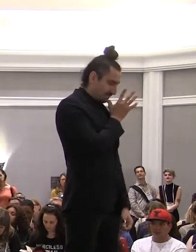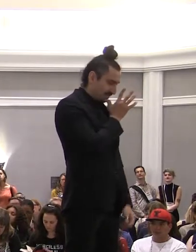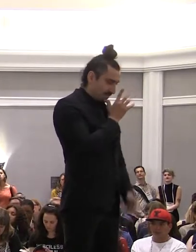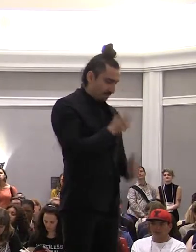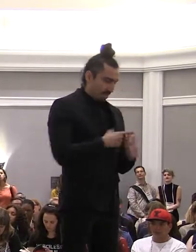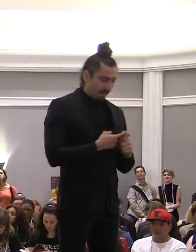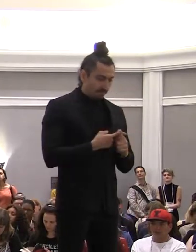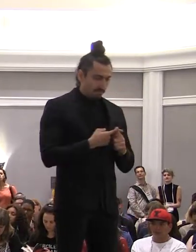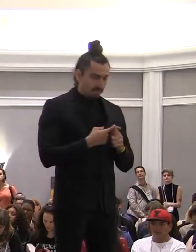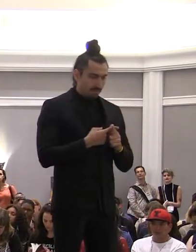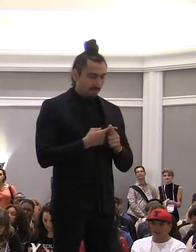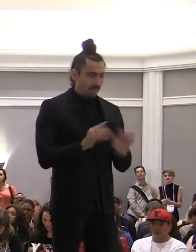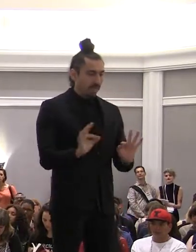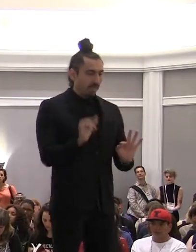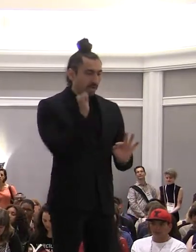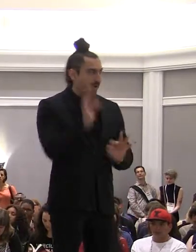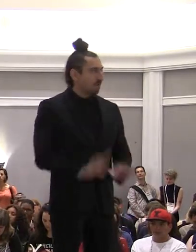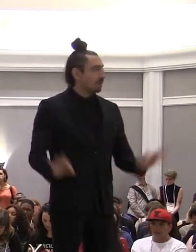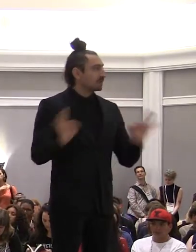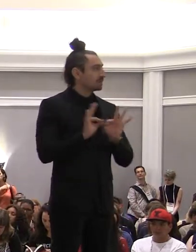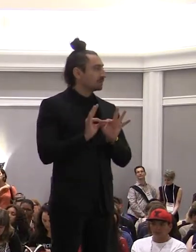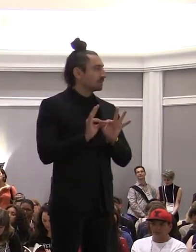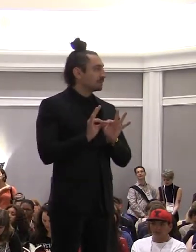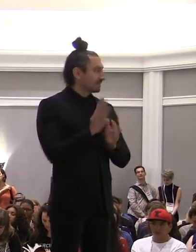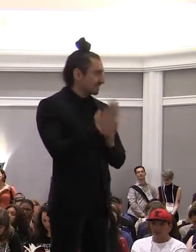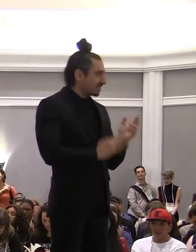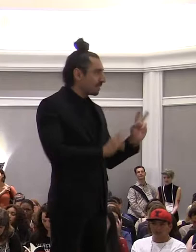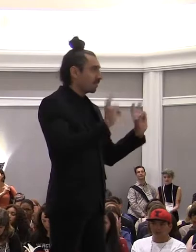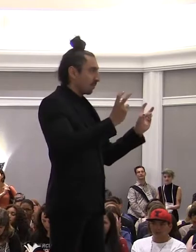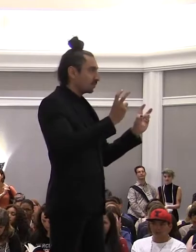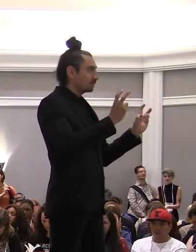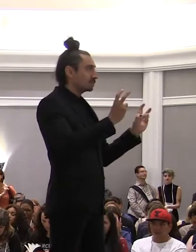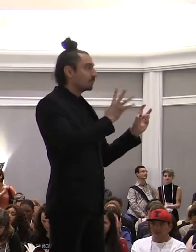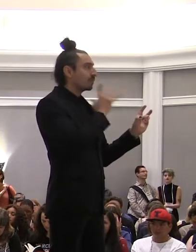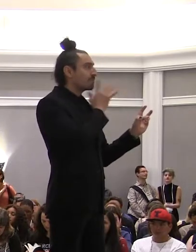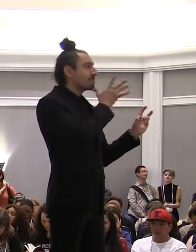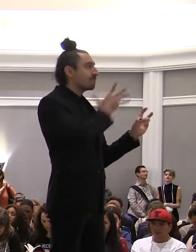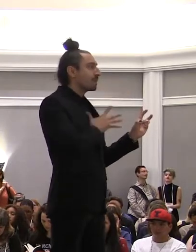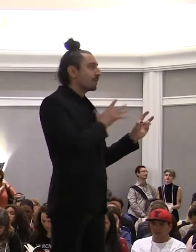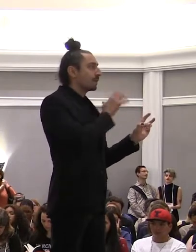These are some of the words spoken by women in their 80s and 90s